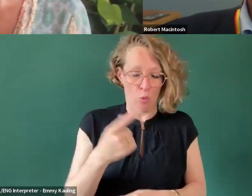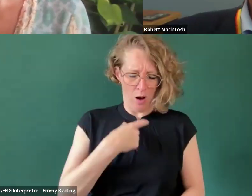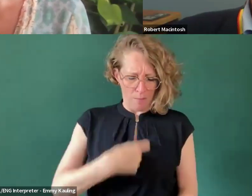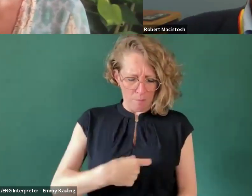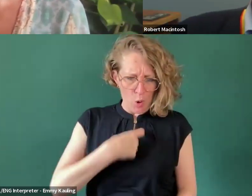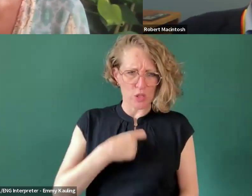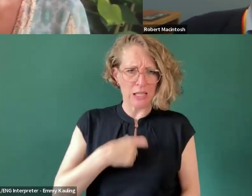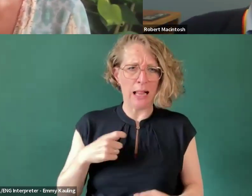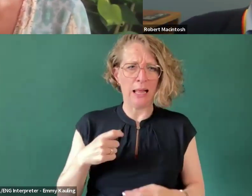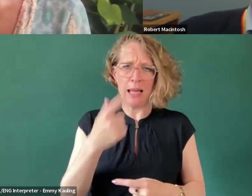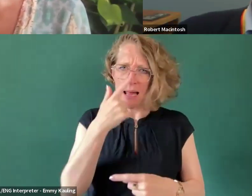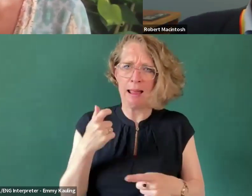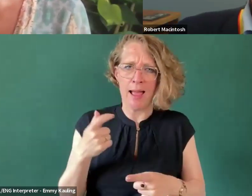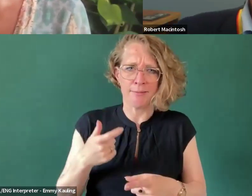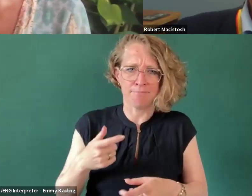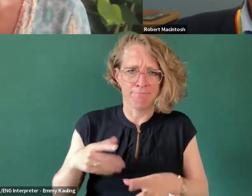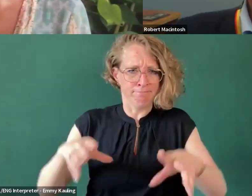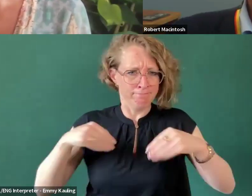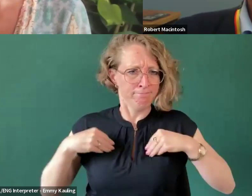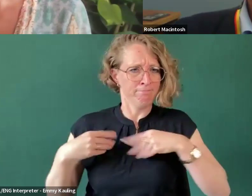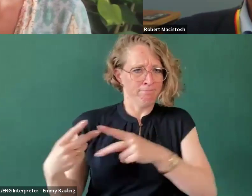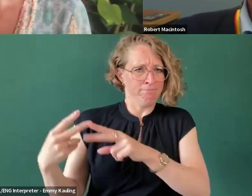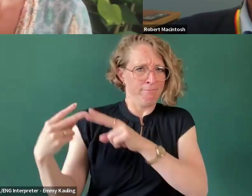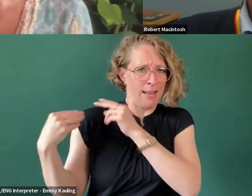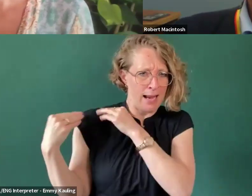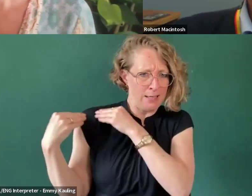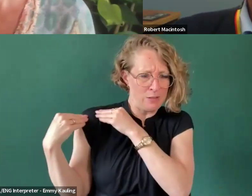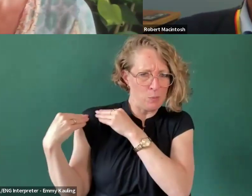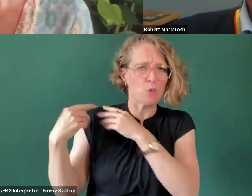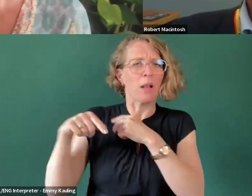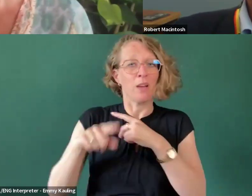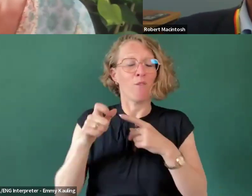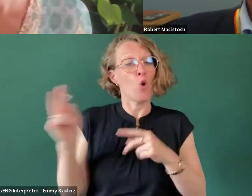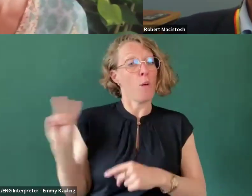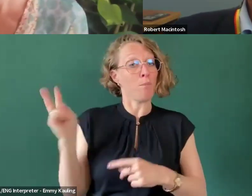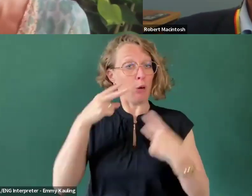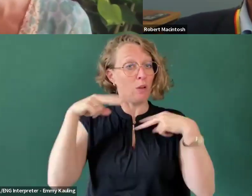some responsibility for in changing practice in relation to peer review and there are things